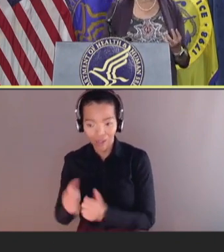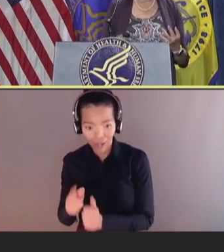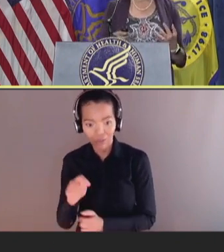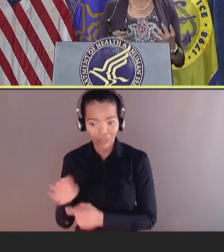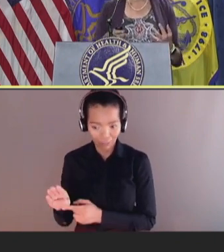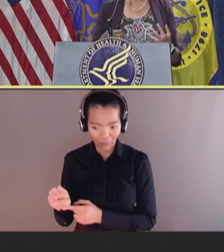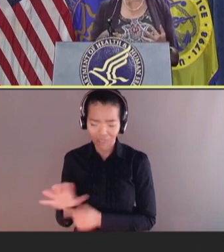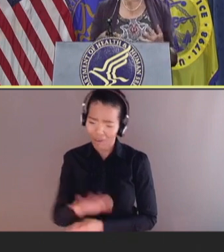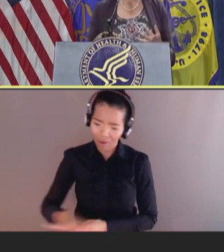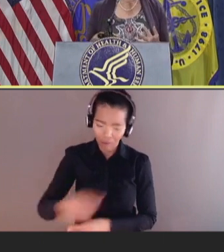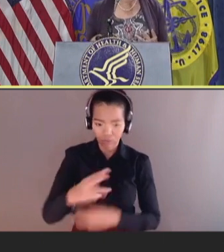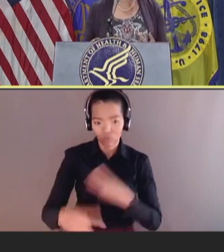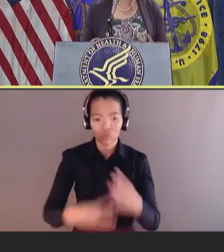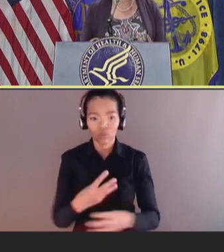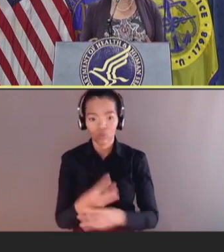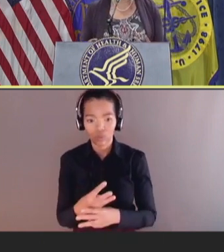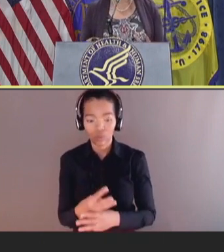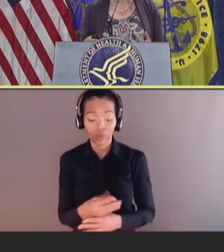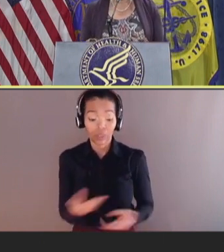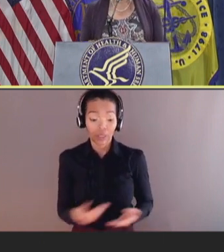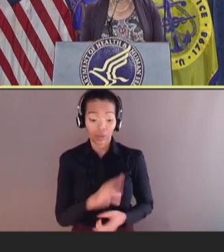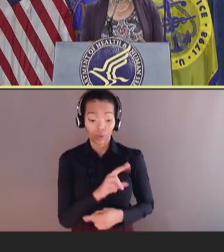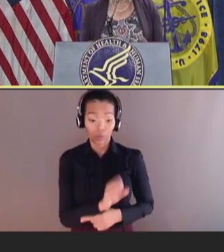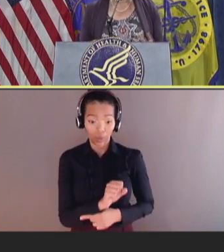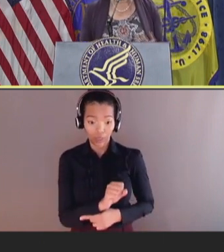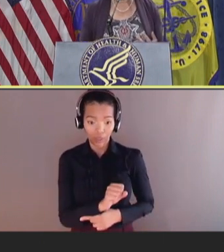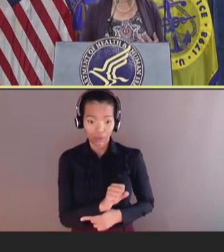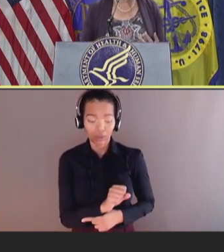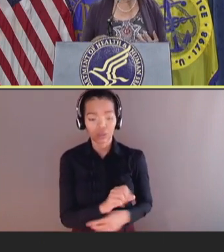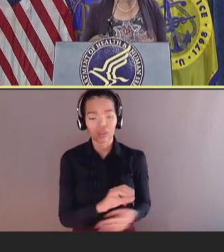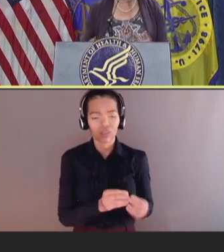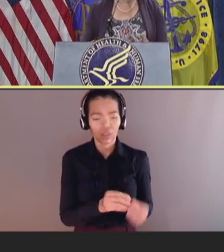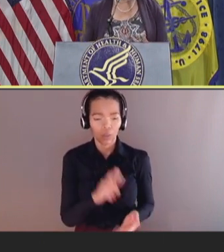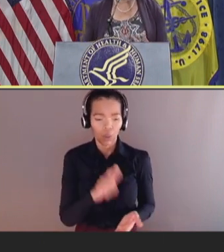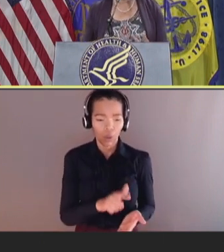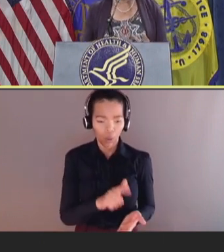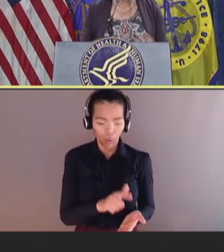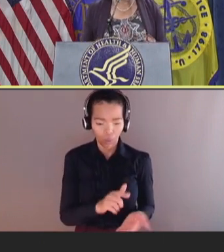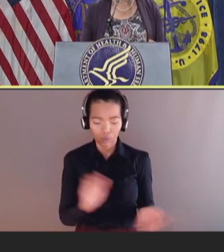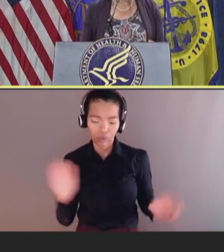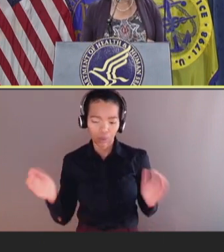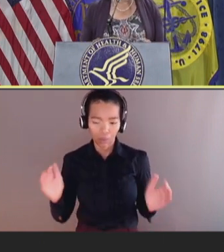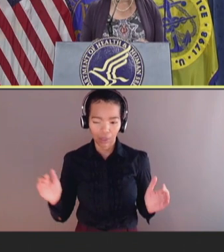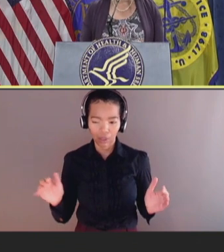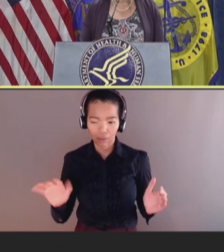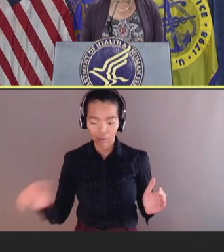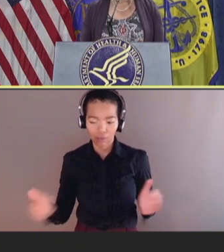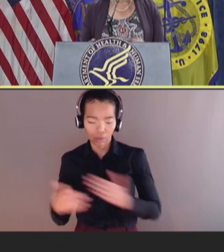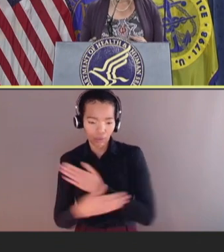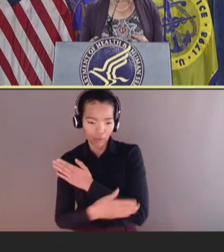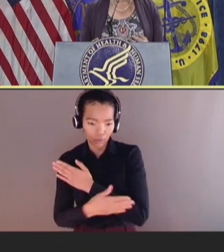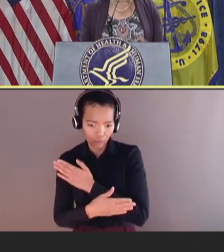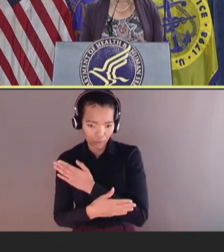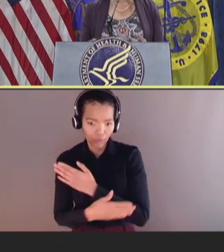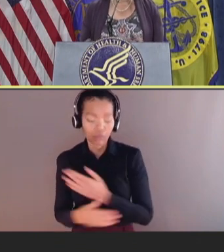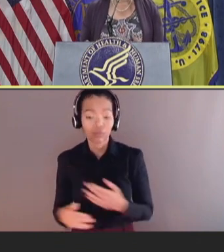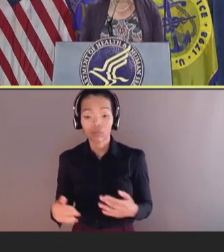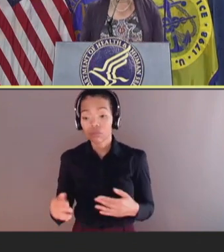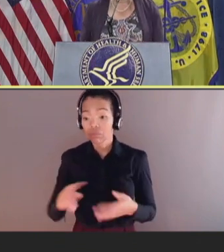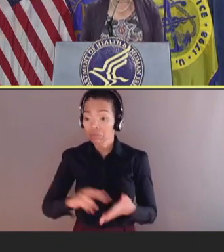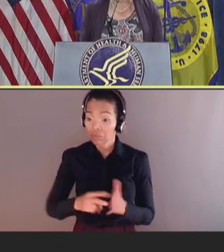those cases are relatively low comparatively. But this doesn't mean that it's still not a threat,